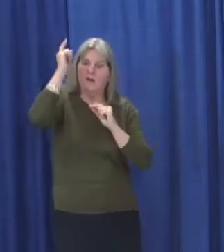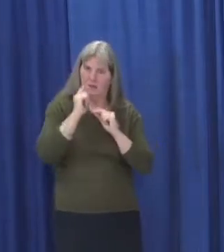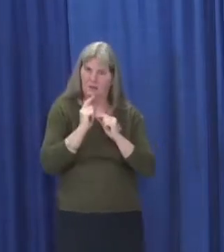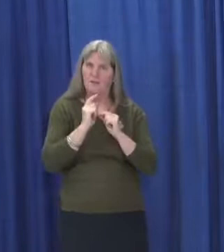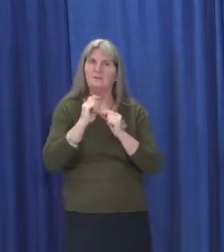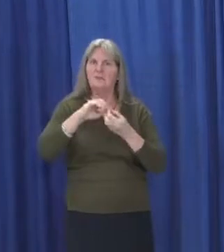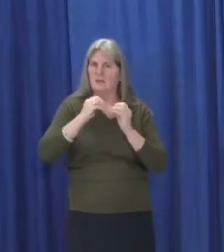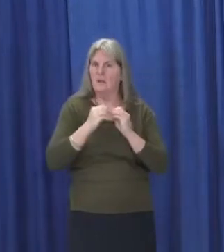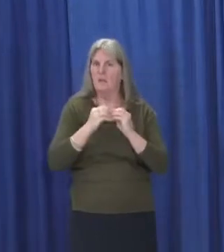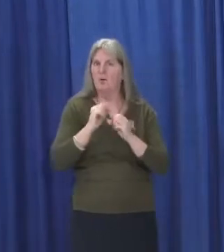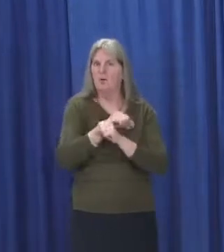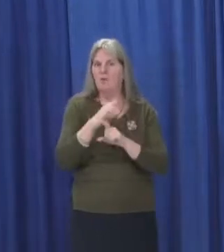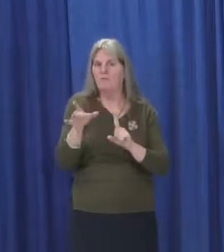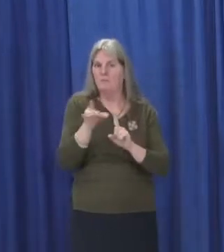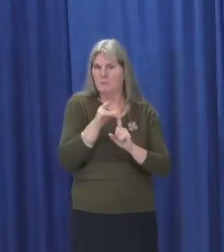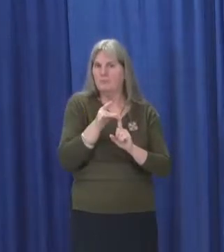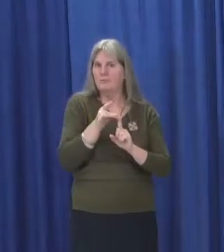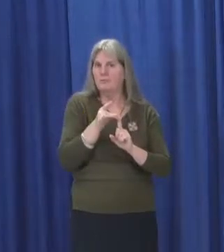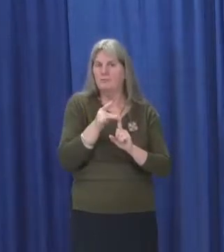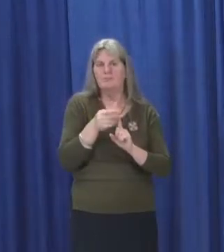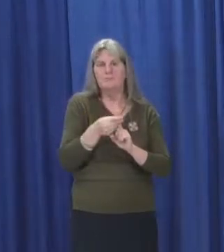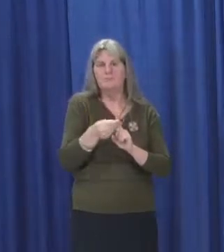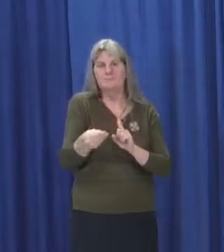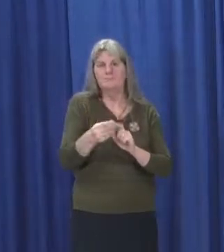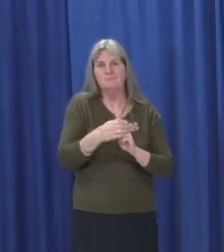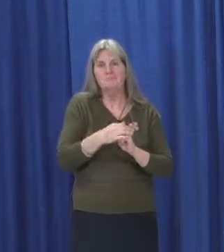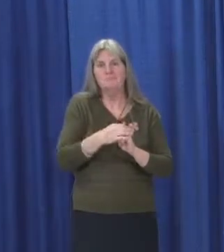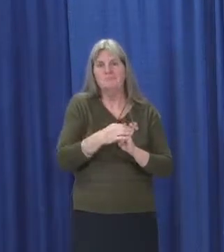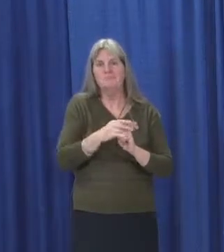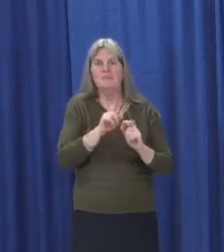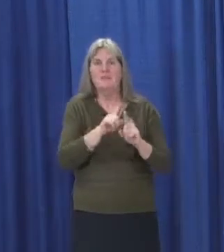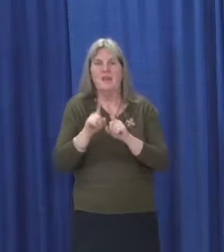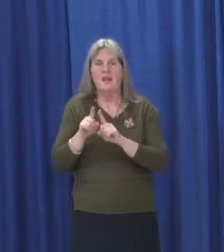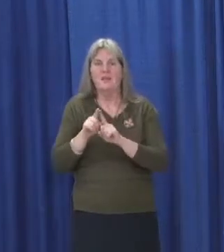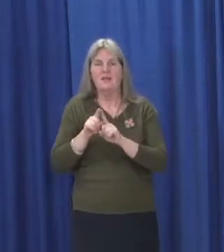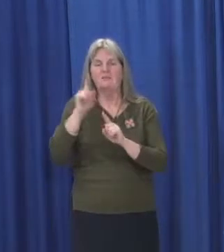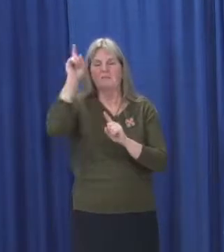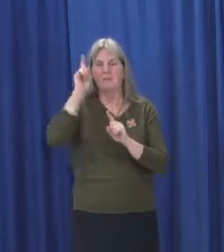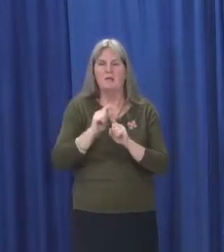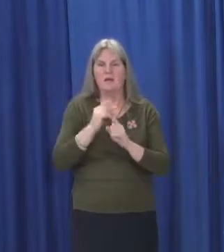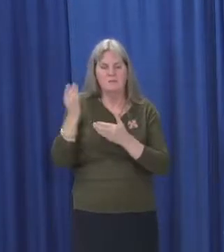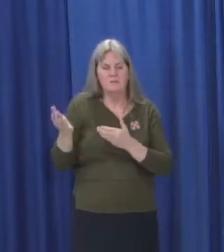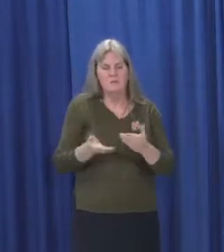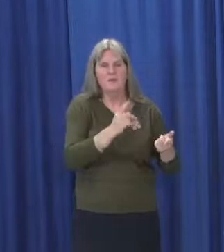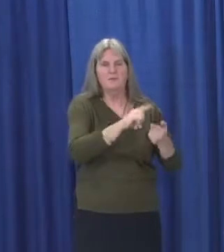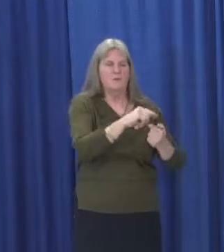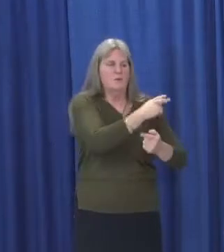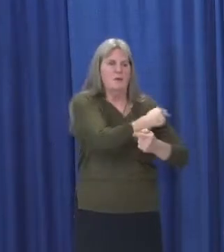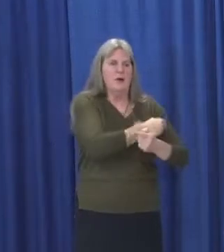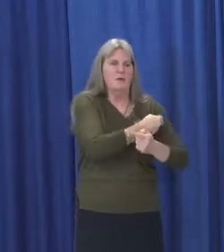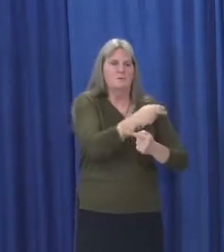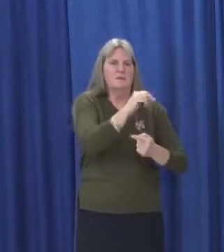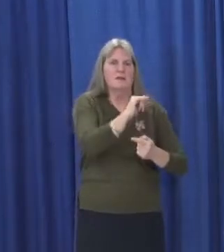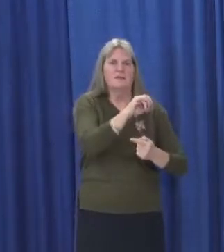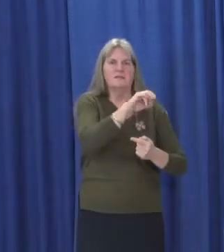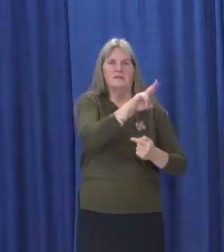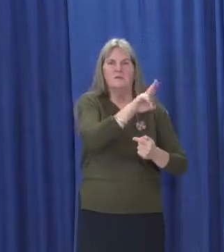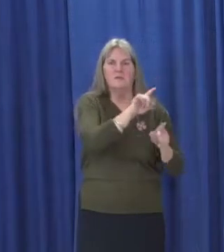the numbers and rate of COVID-19 cases and ICU admissions especially when combined with